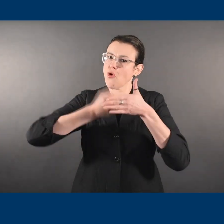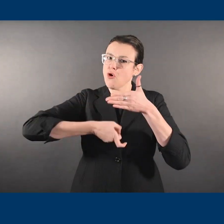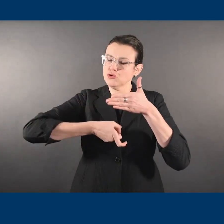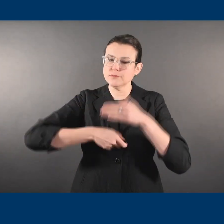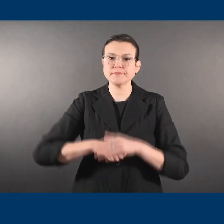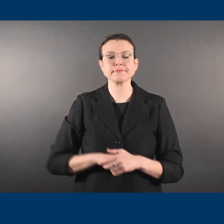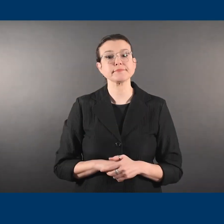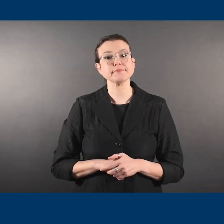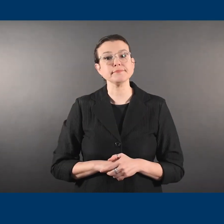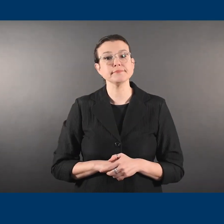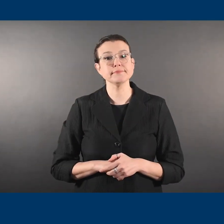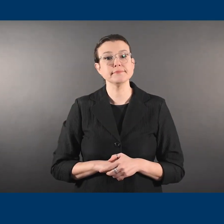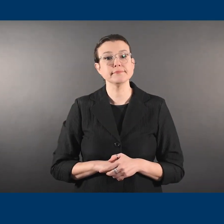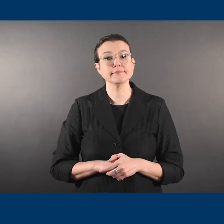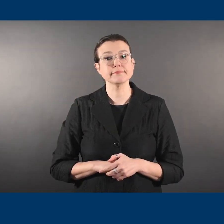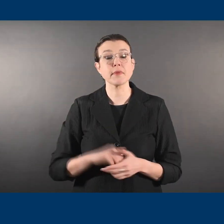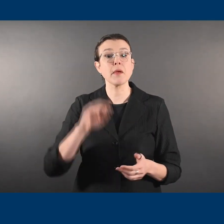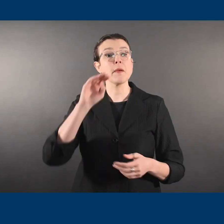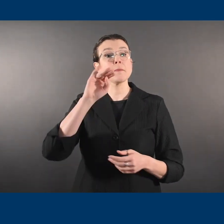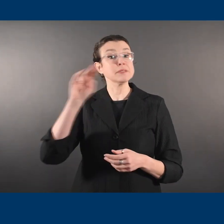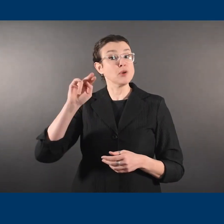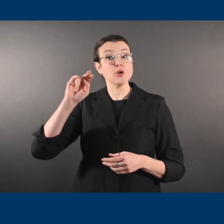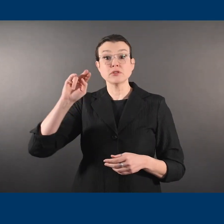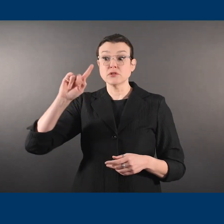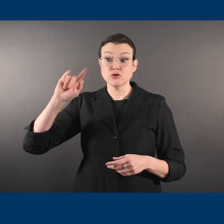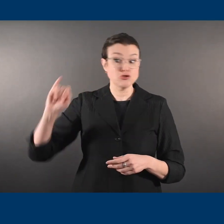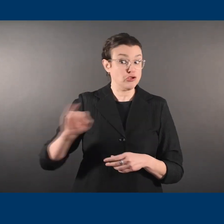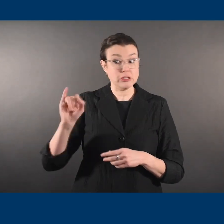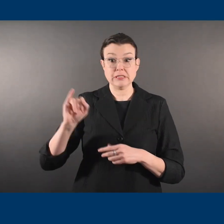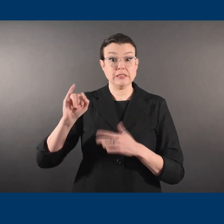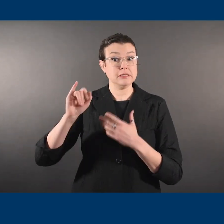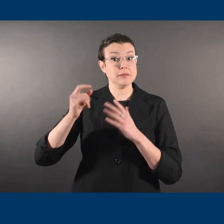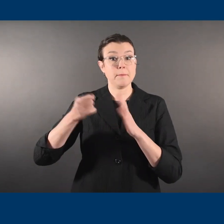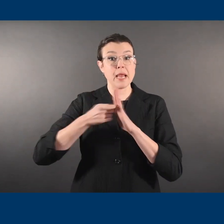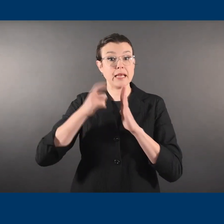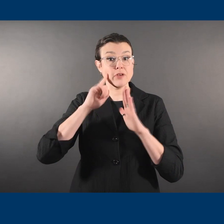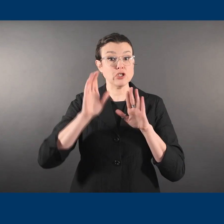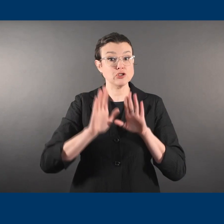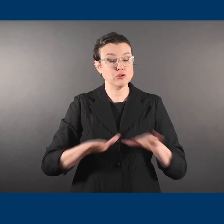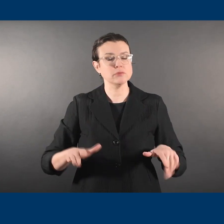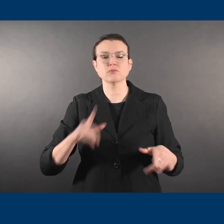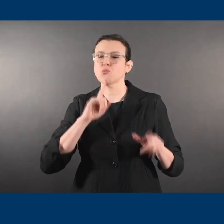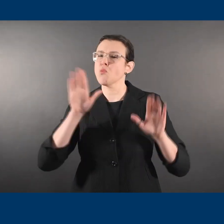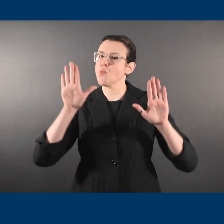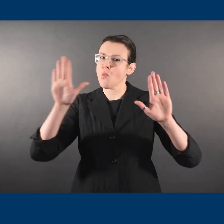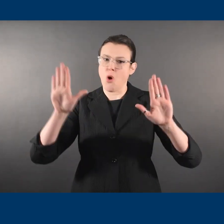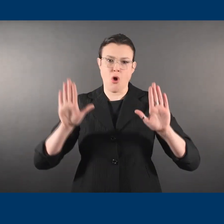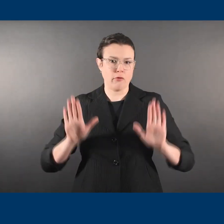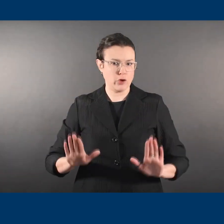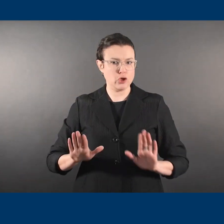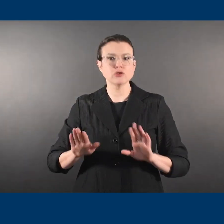This adds to the cost. Minnesota's insurance mandate for children